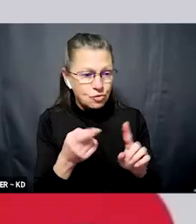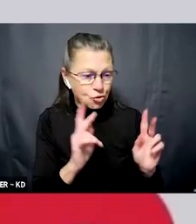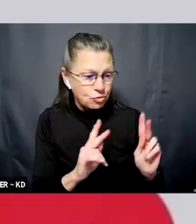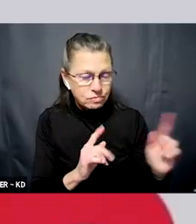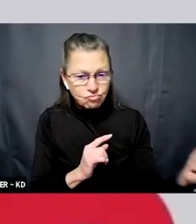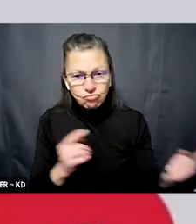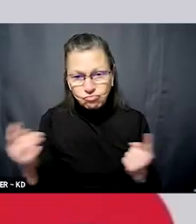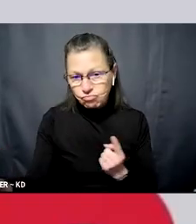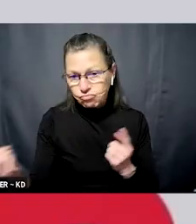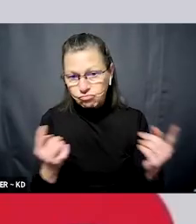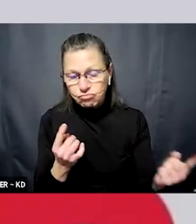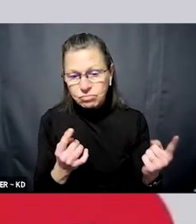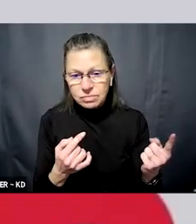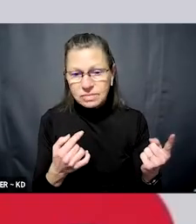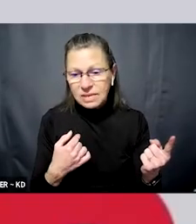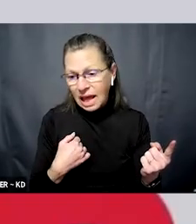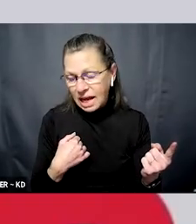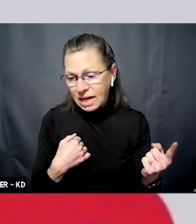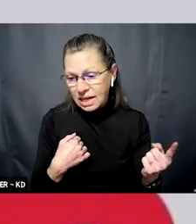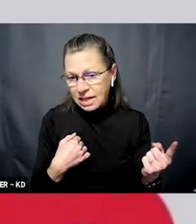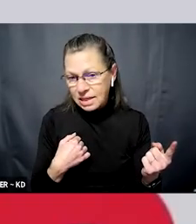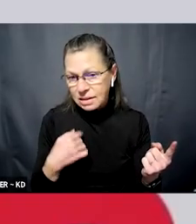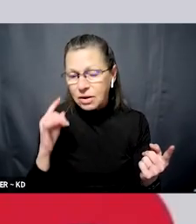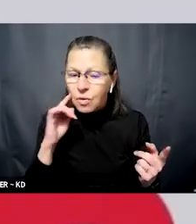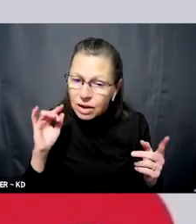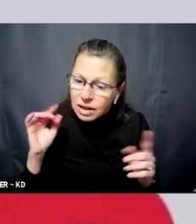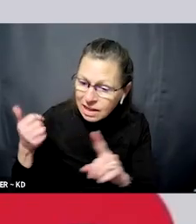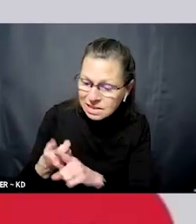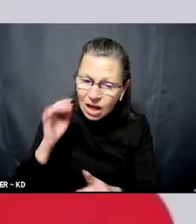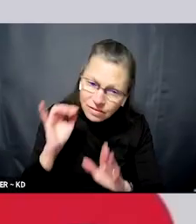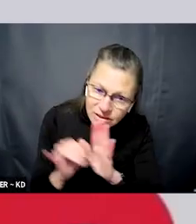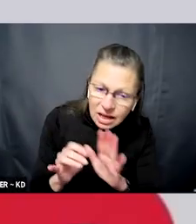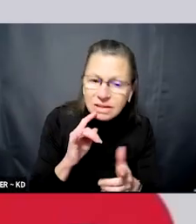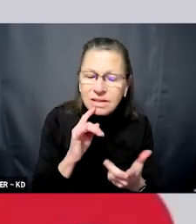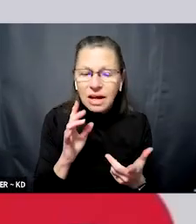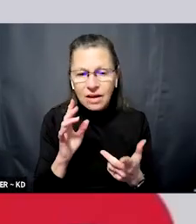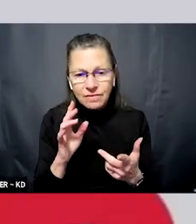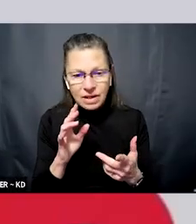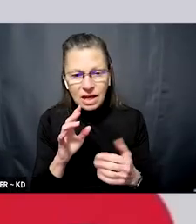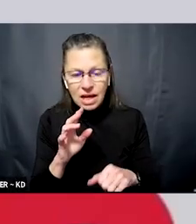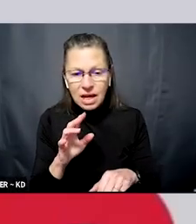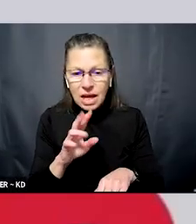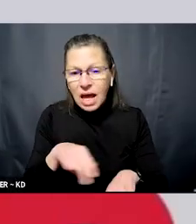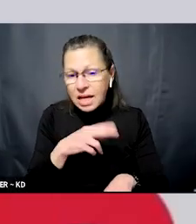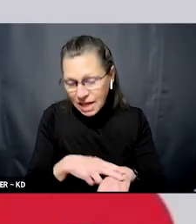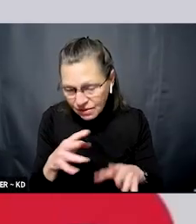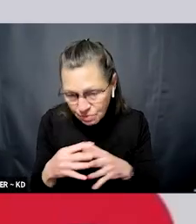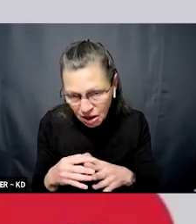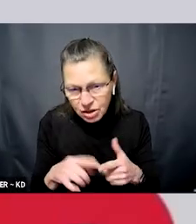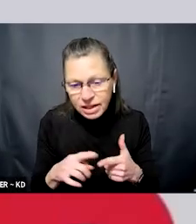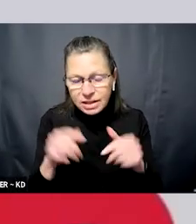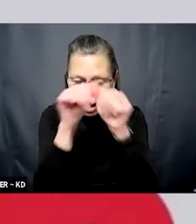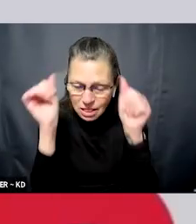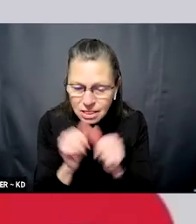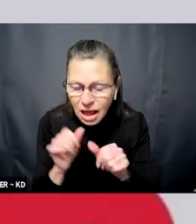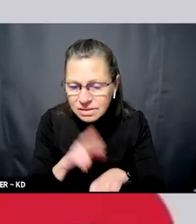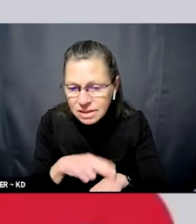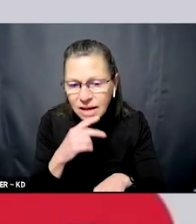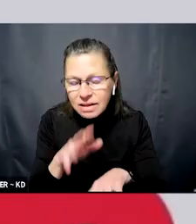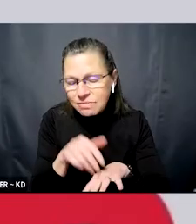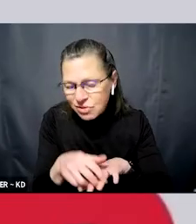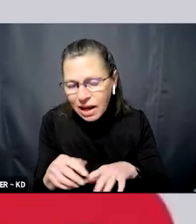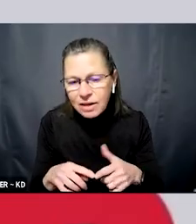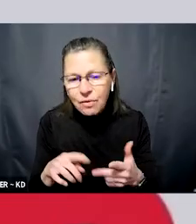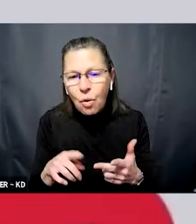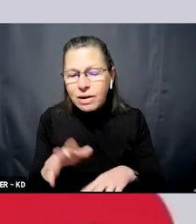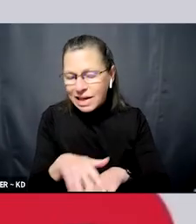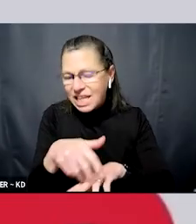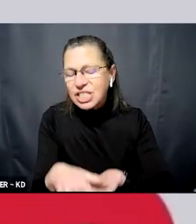self-identified as Native American or Alaskan Native or indigenous. However, upon or after